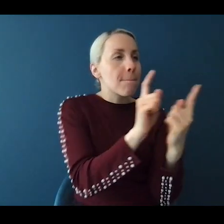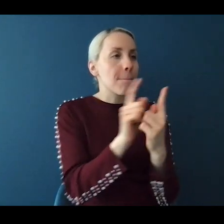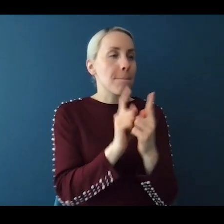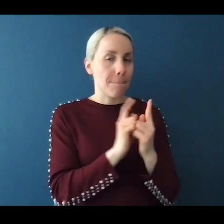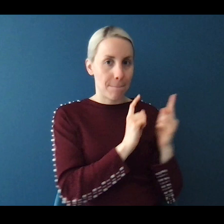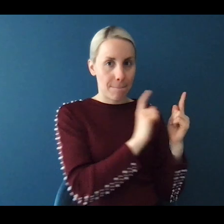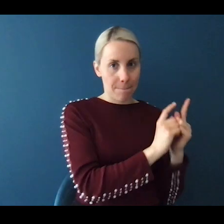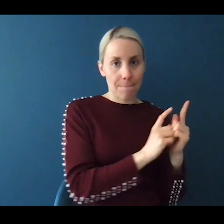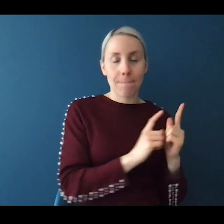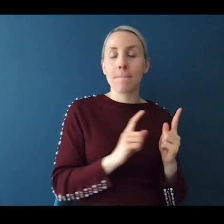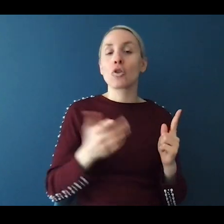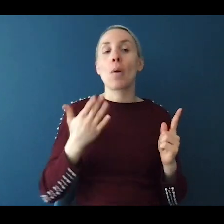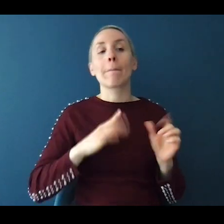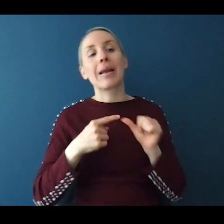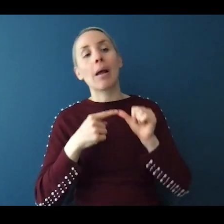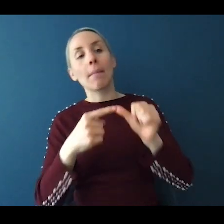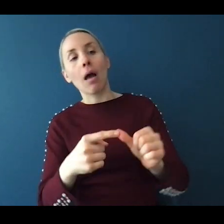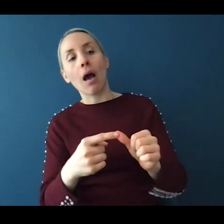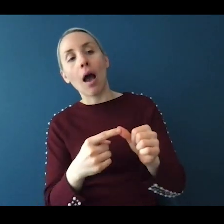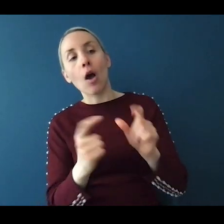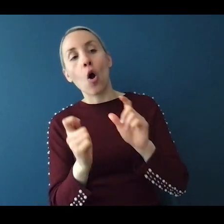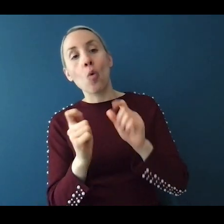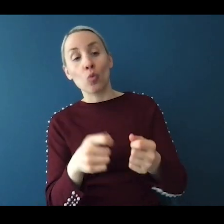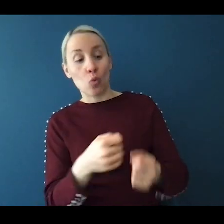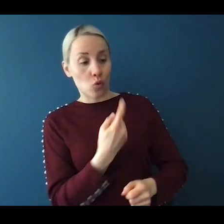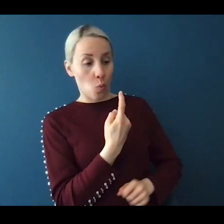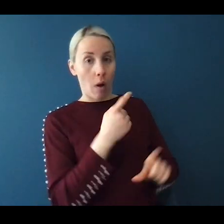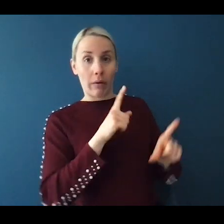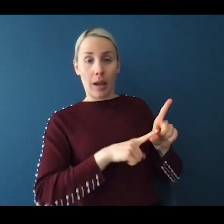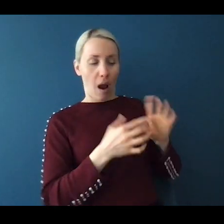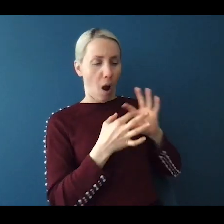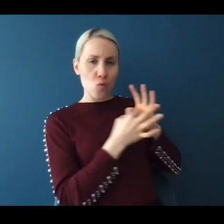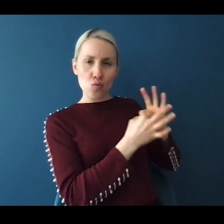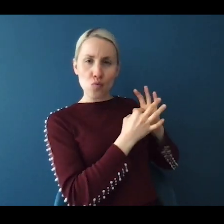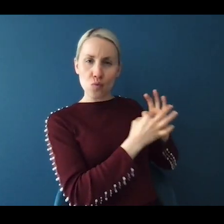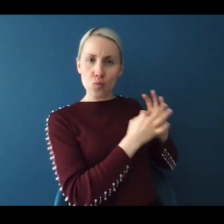awards I had been spending the last year developing that relationship so that then I can start